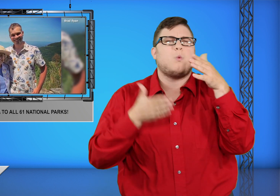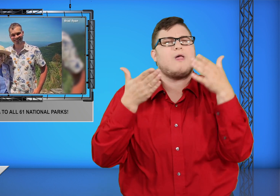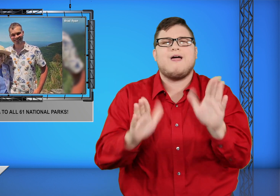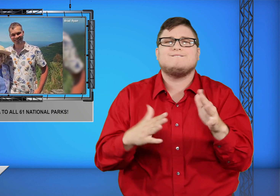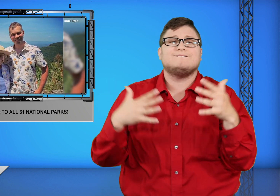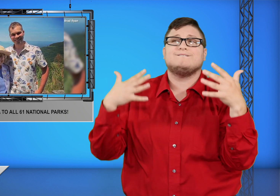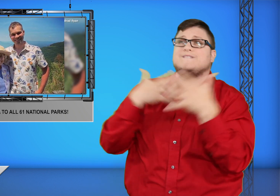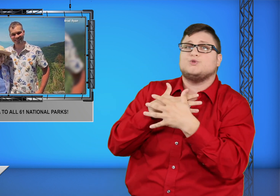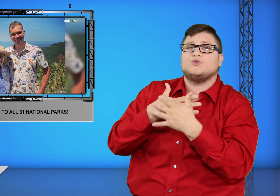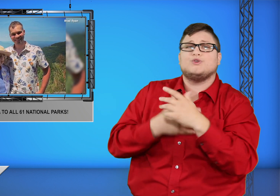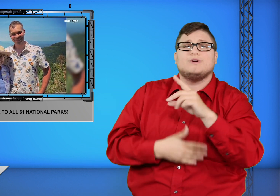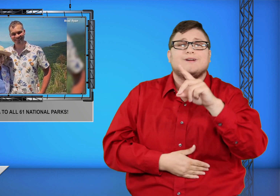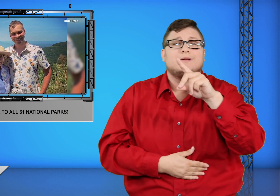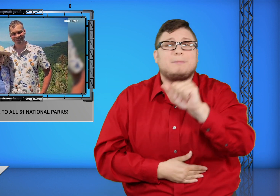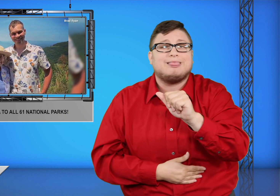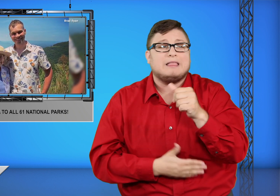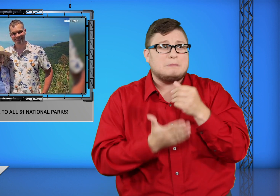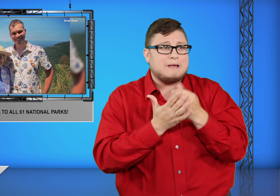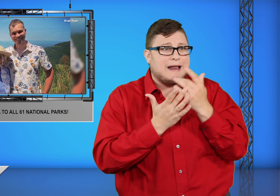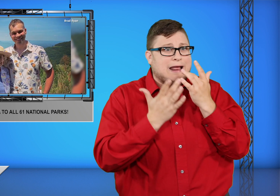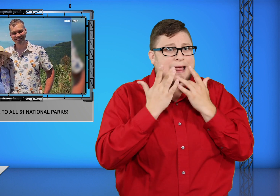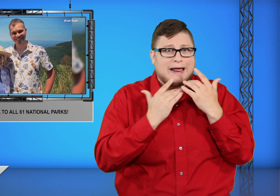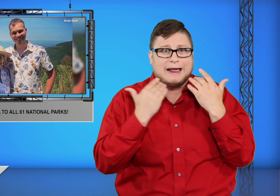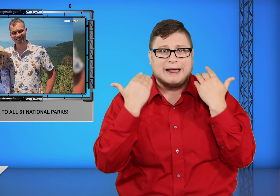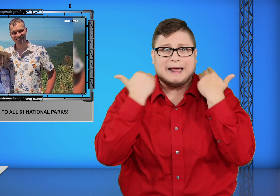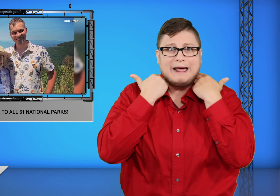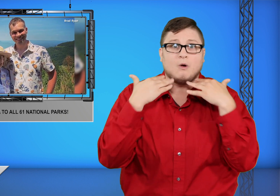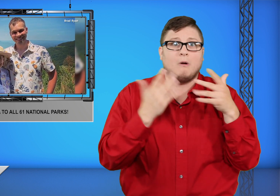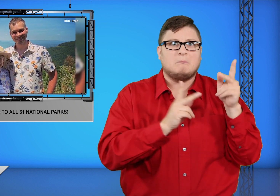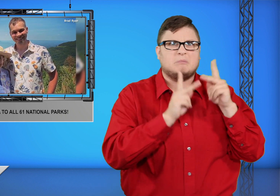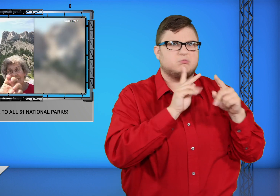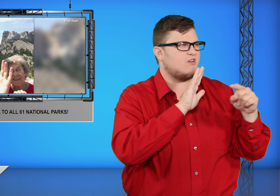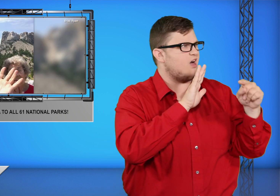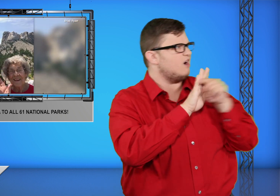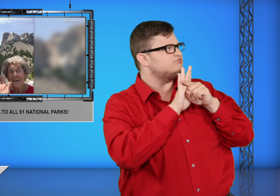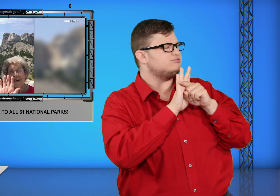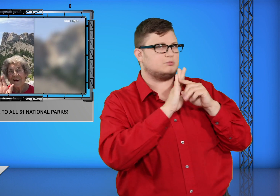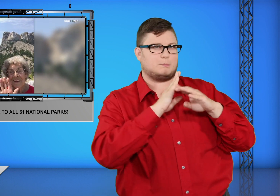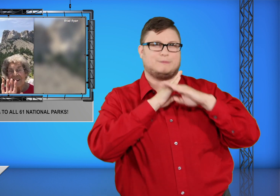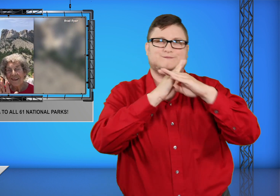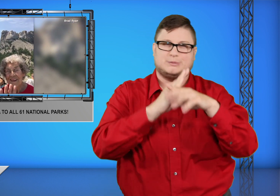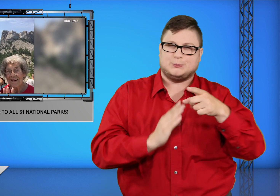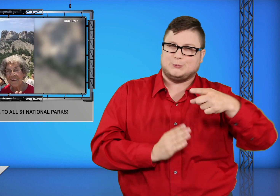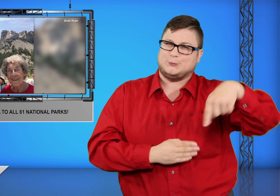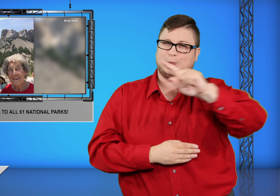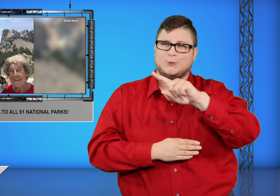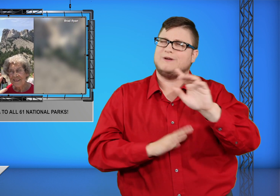Don't let fear, disabilities, lack of money or negative people stop you from doing the